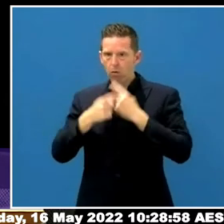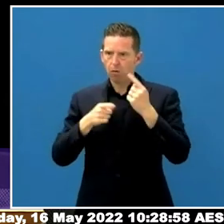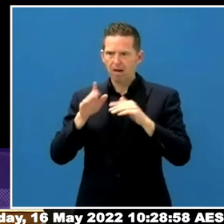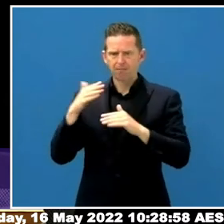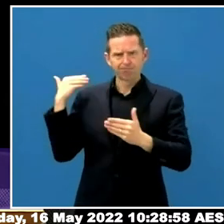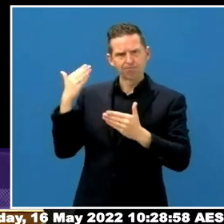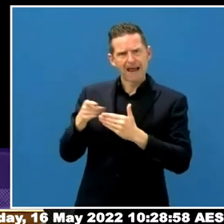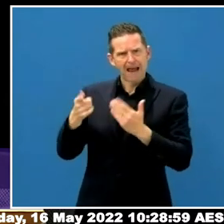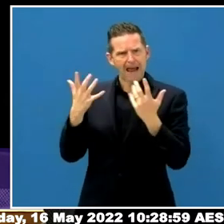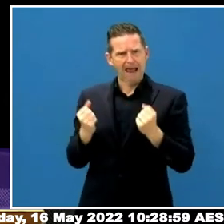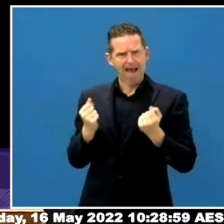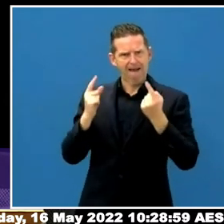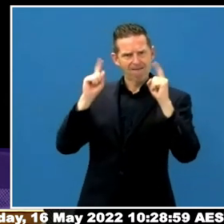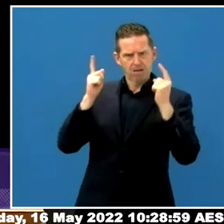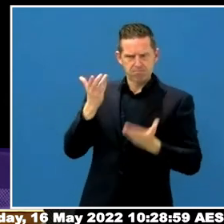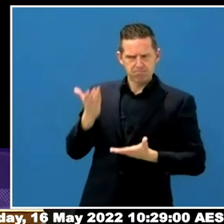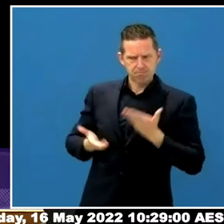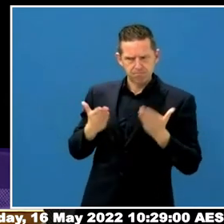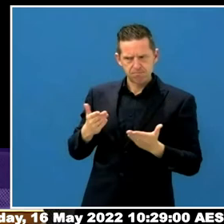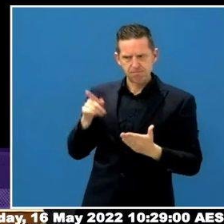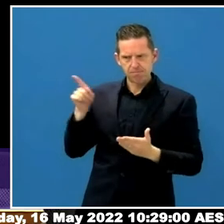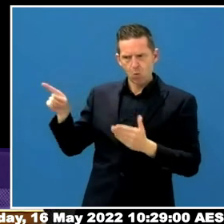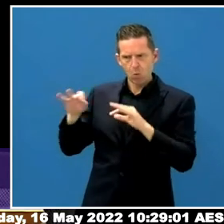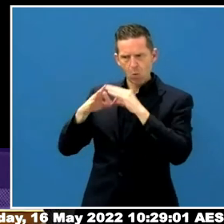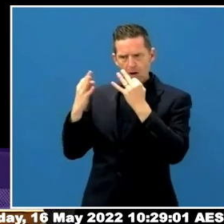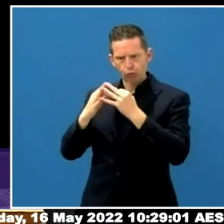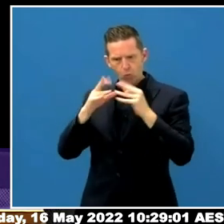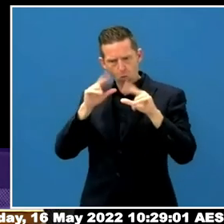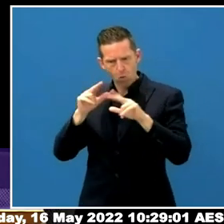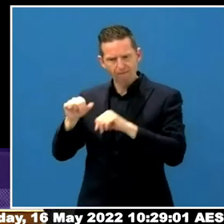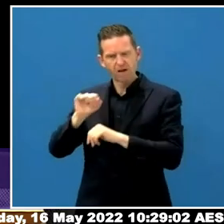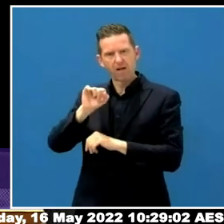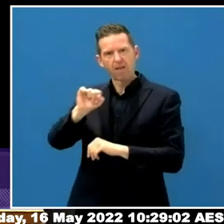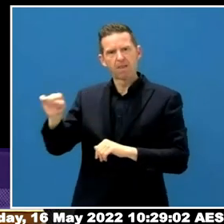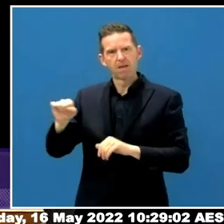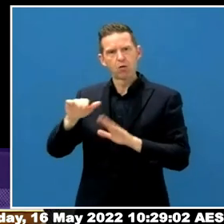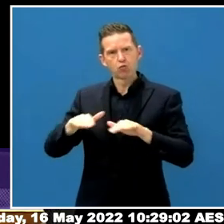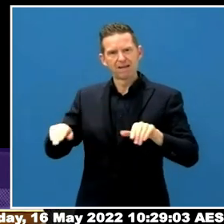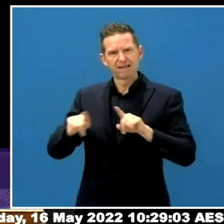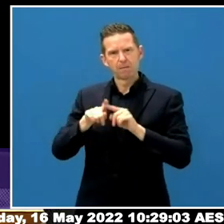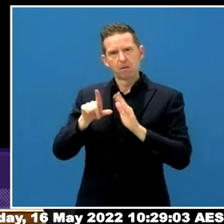supported Jason, Simon and Toby while they attended the day program.